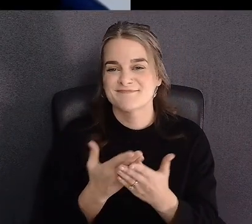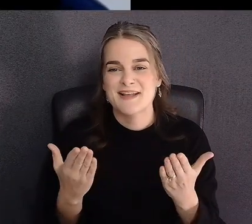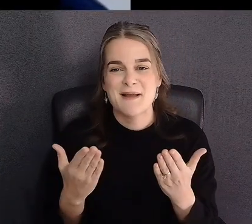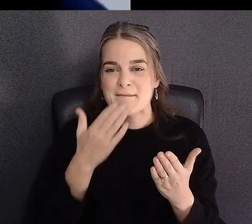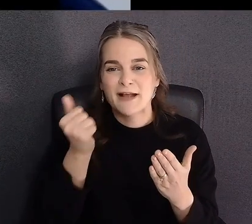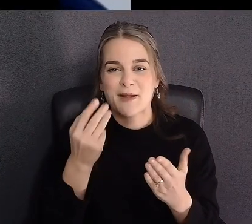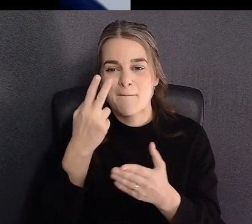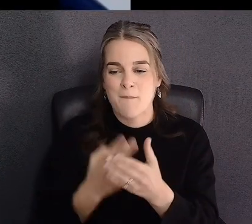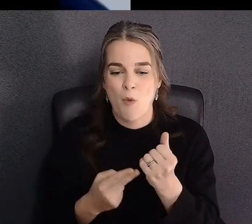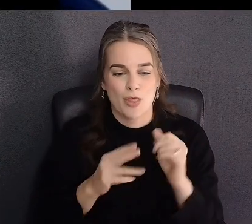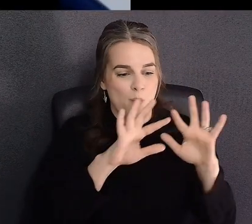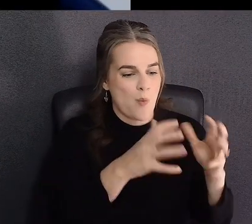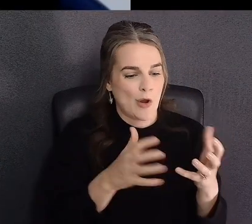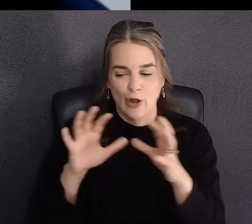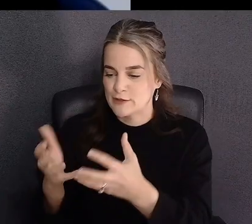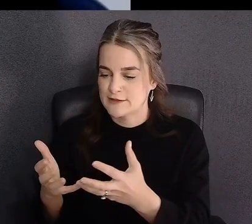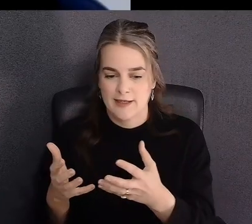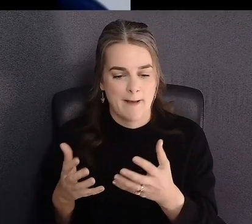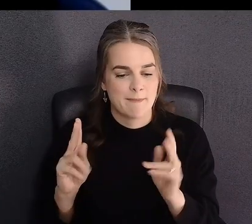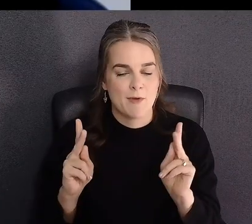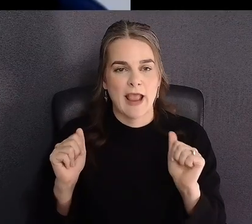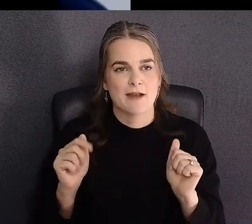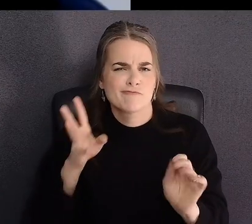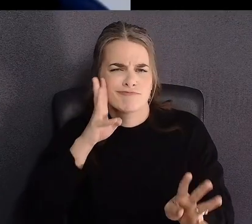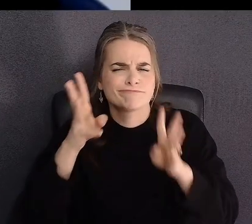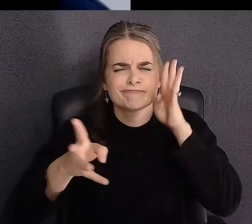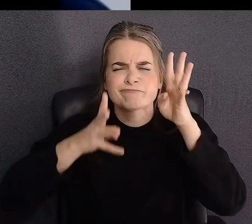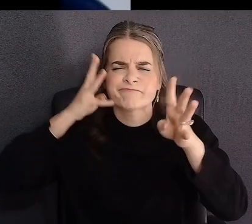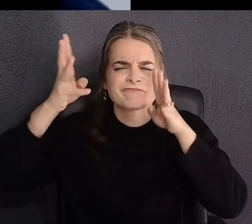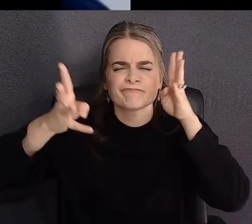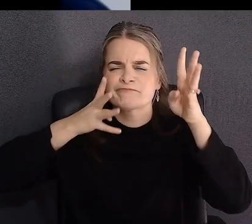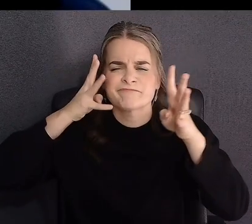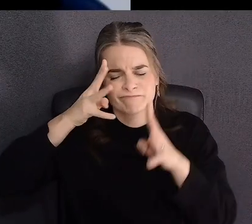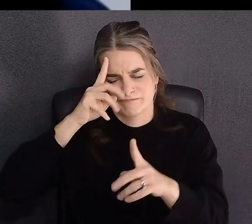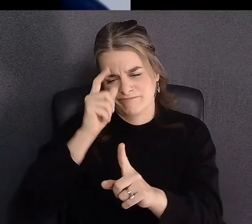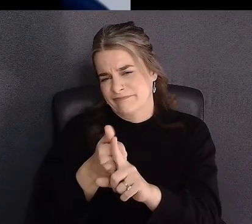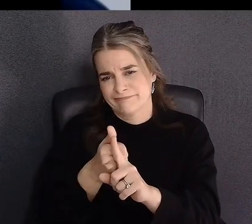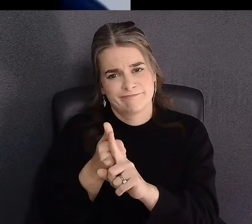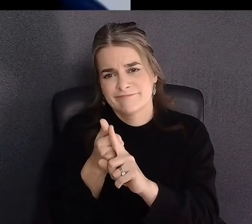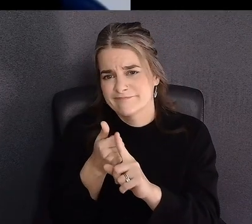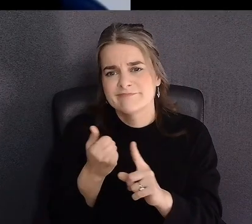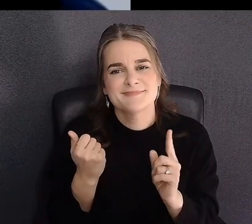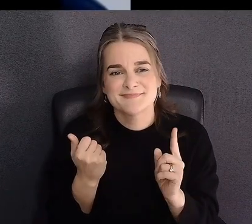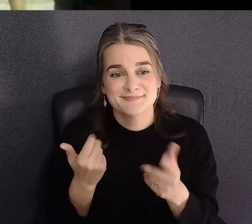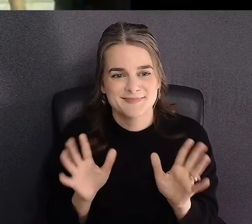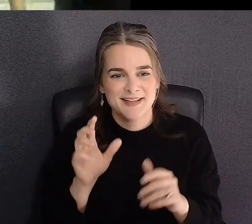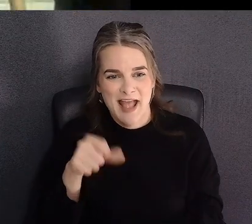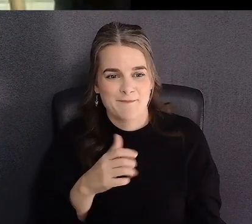of the best of both worlds and people can push their creativity, if that's what they're into. Thank you so much.